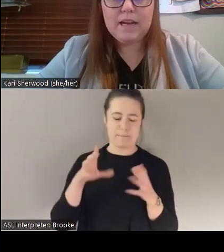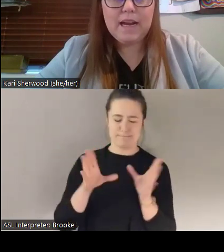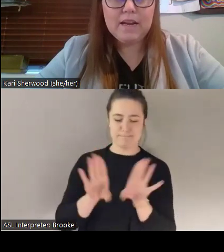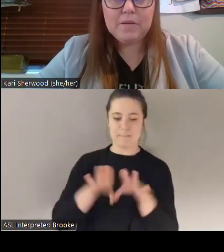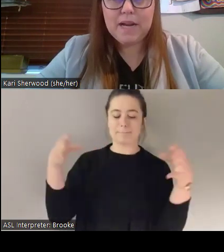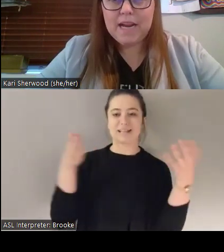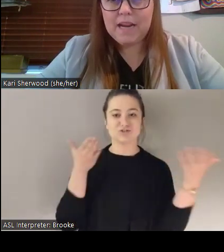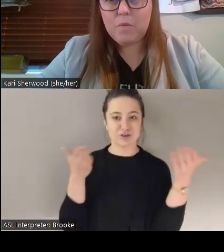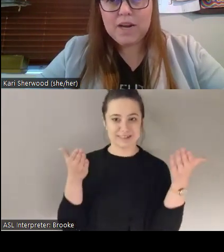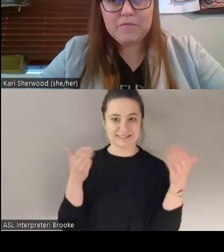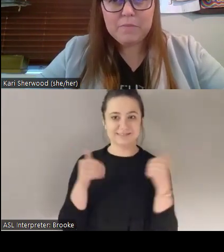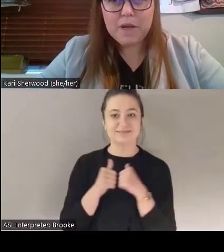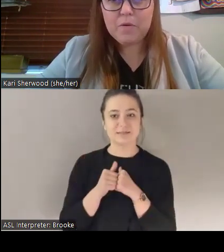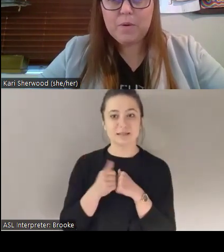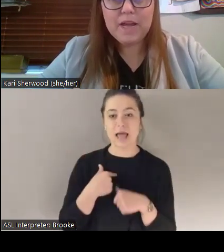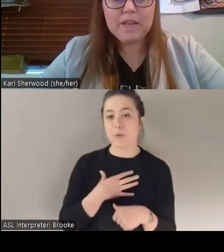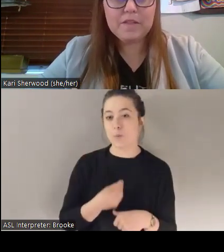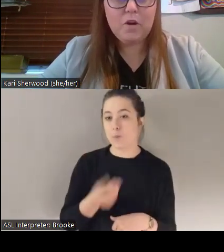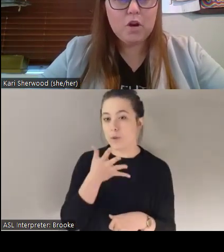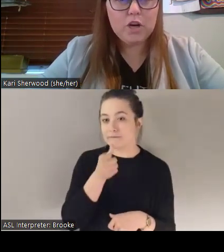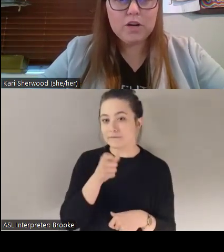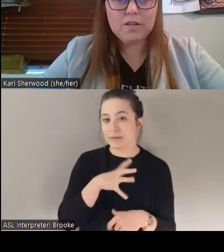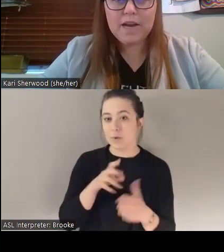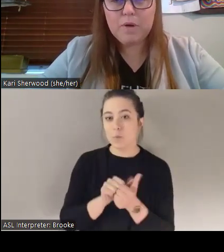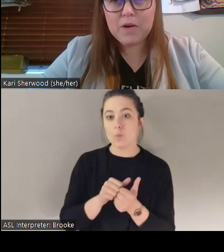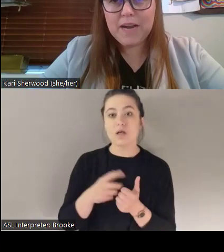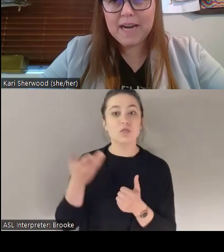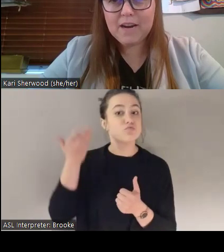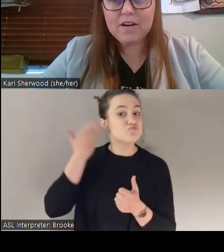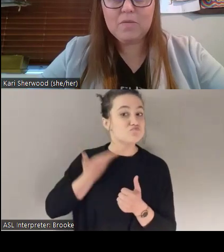I am a white female with longer light brown hair